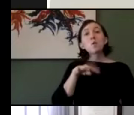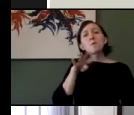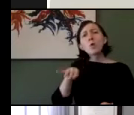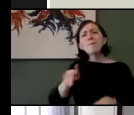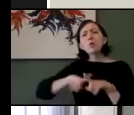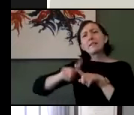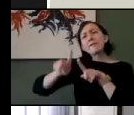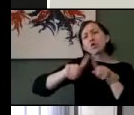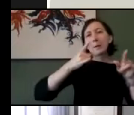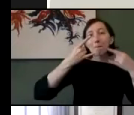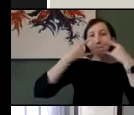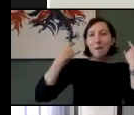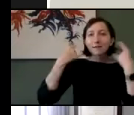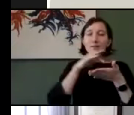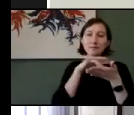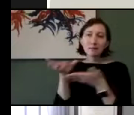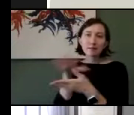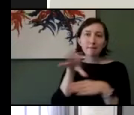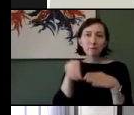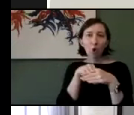involving more than 25,000 folks.